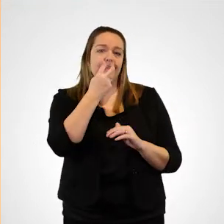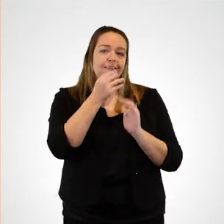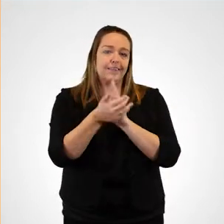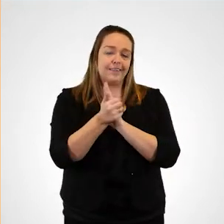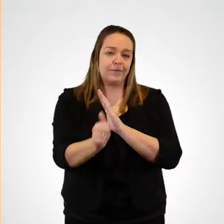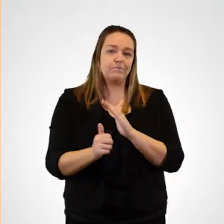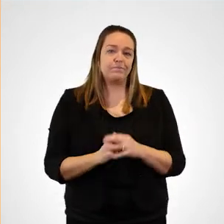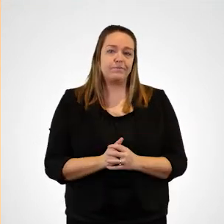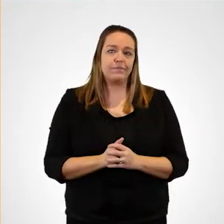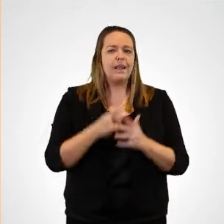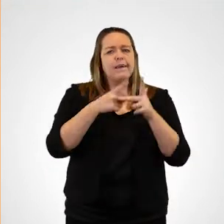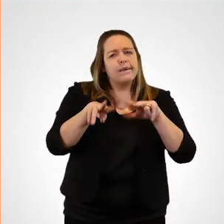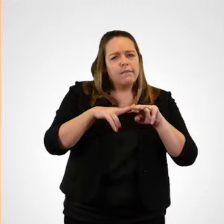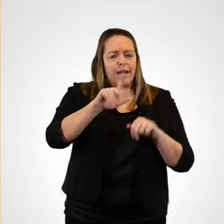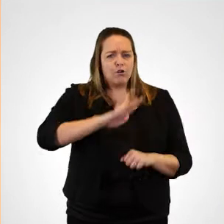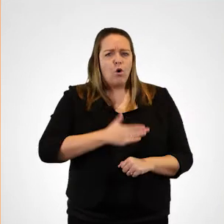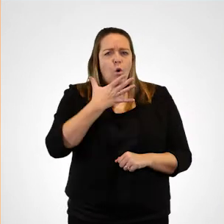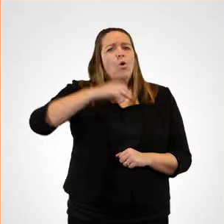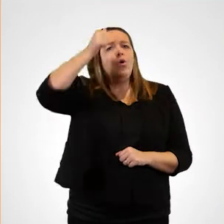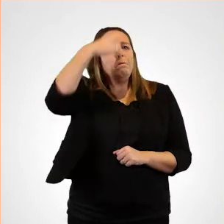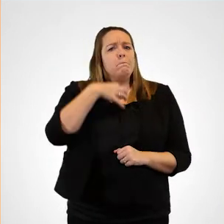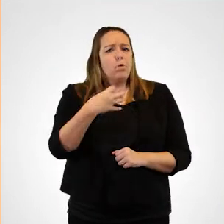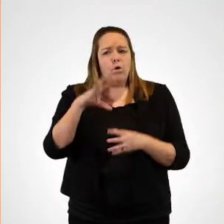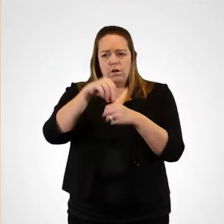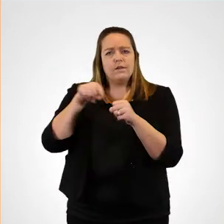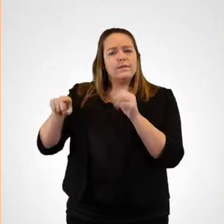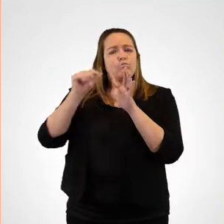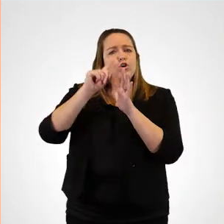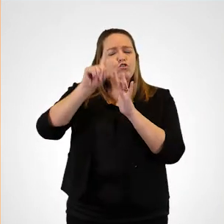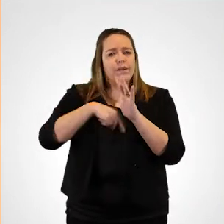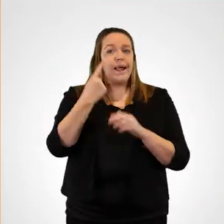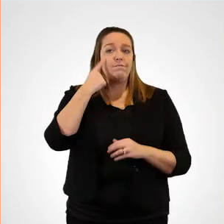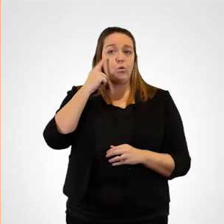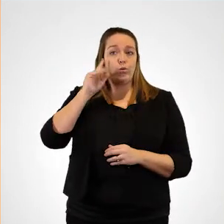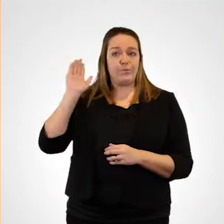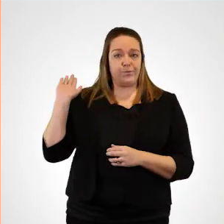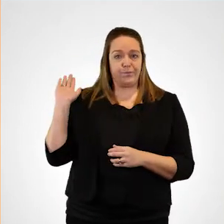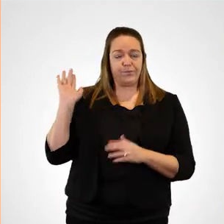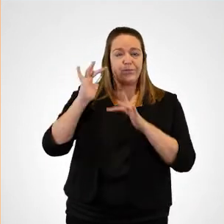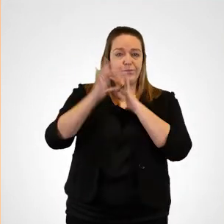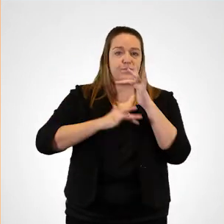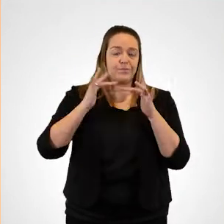And so if you want to find out more about this project, then there's the information about it.